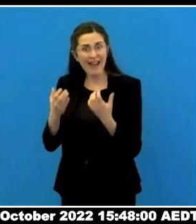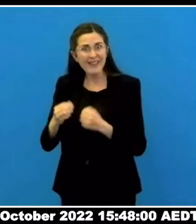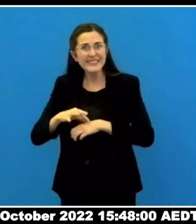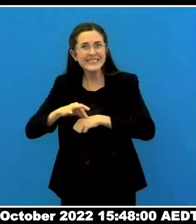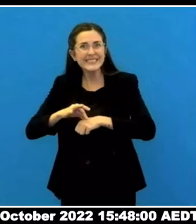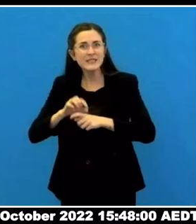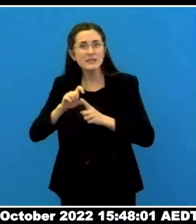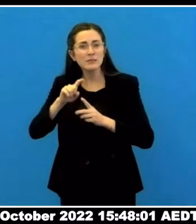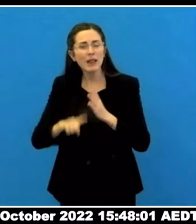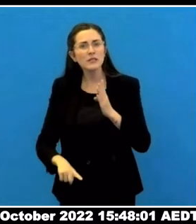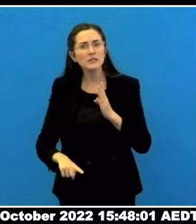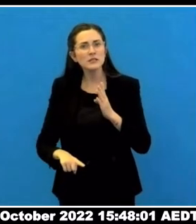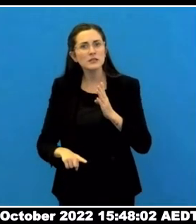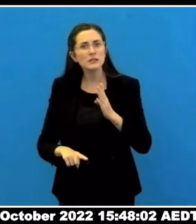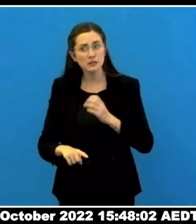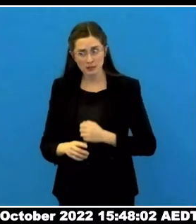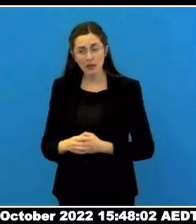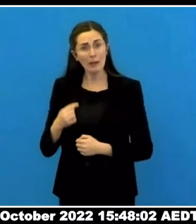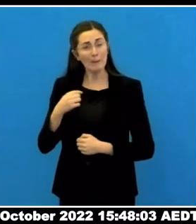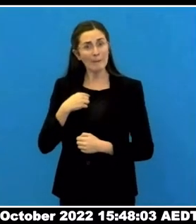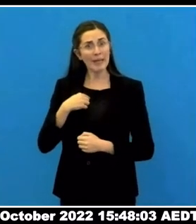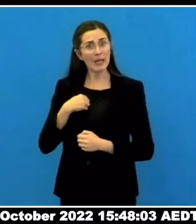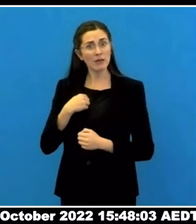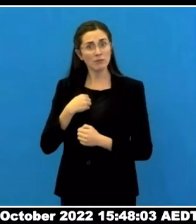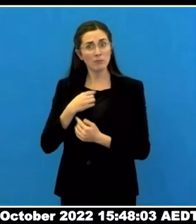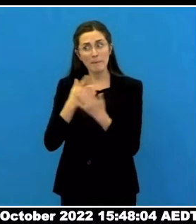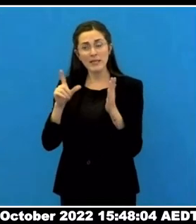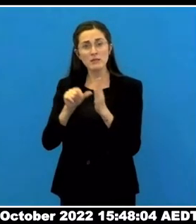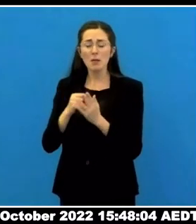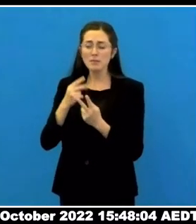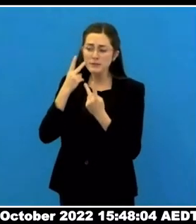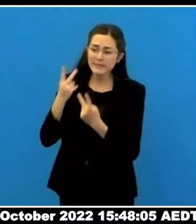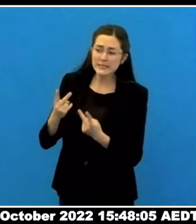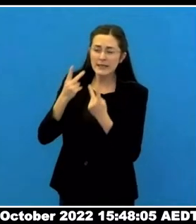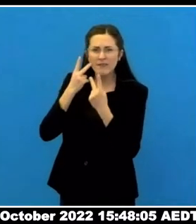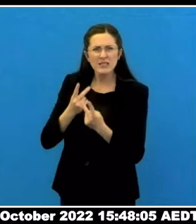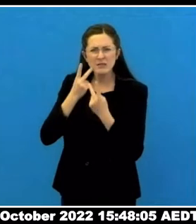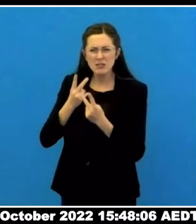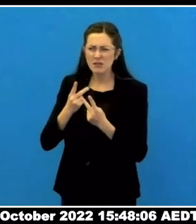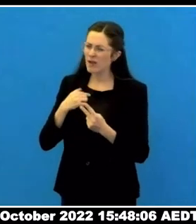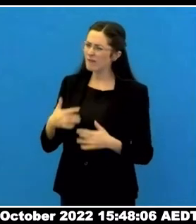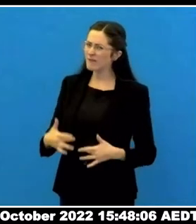And, like, I have been with her as well and for a few years. I know her for a few years.